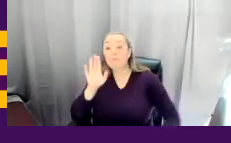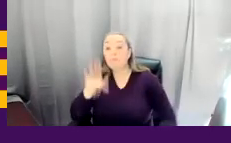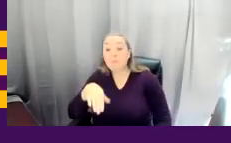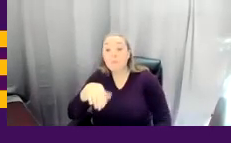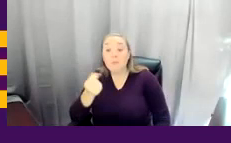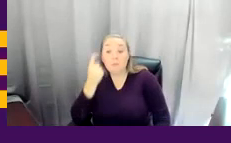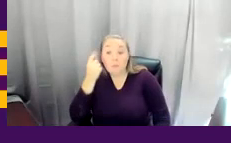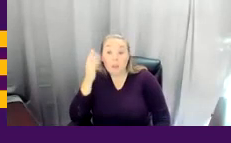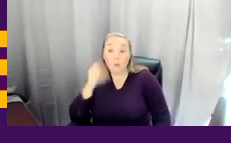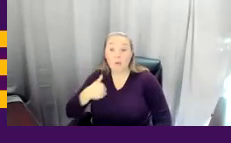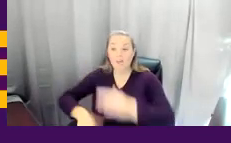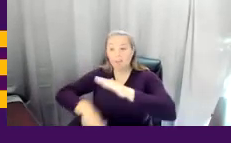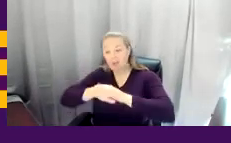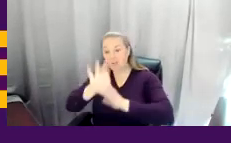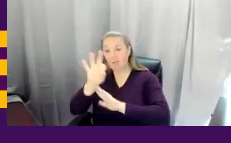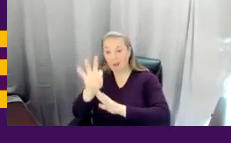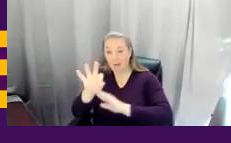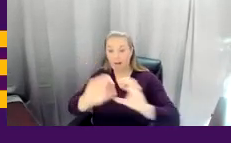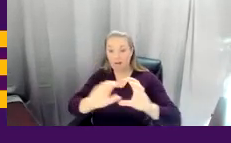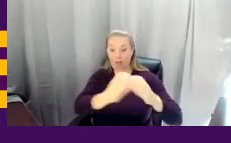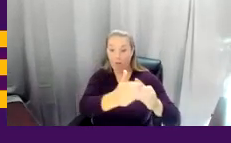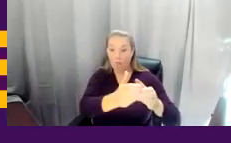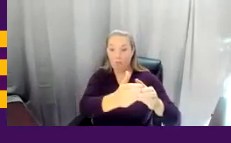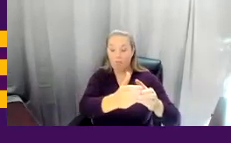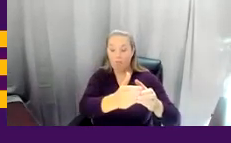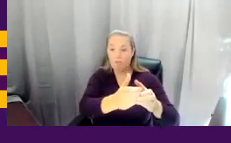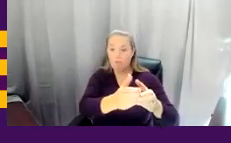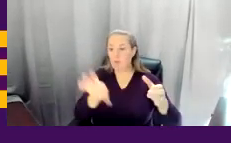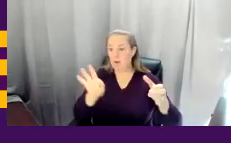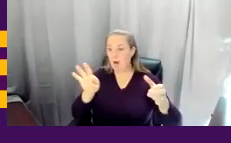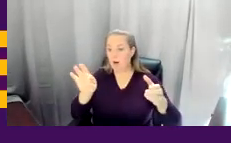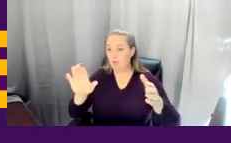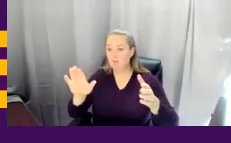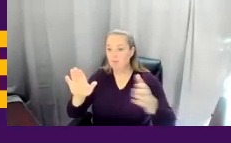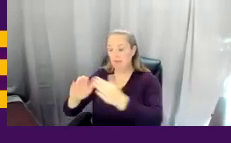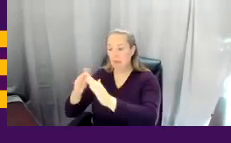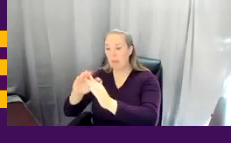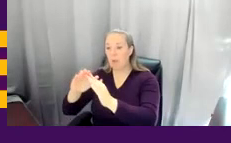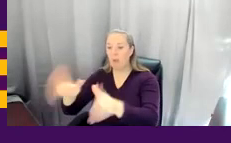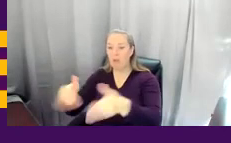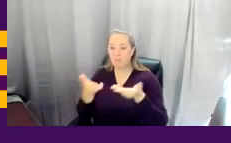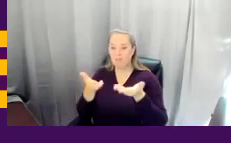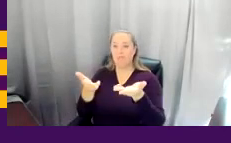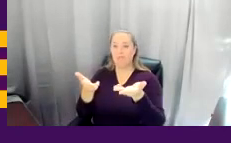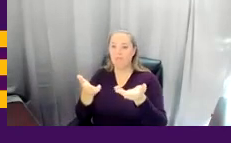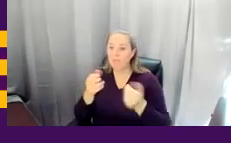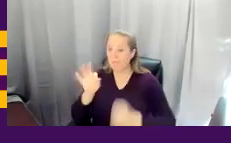PERSONS, TRIBES OR COMMUNITY- BASED ORGANIZATION TO RUN THIS ASSESSMENT IN KING COUNTY